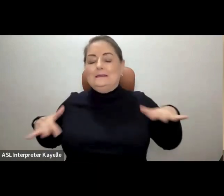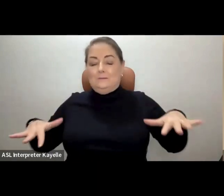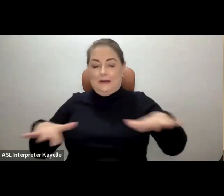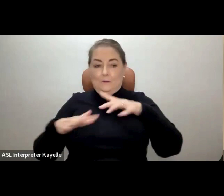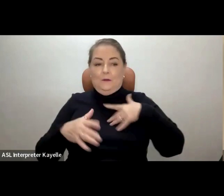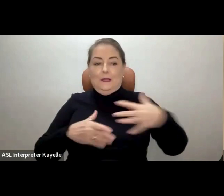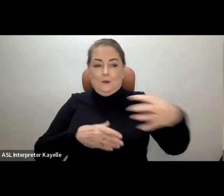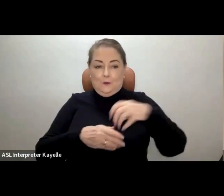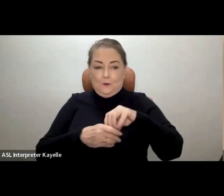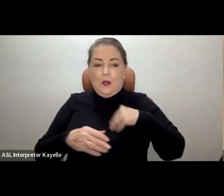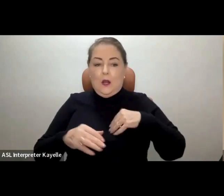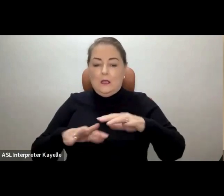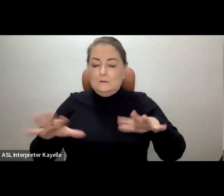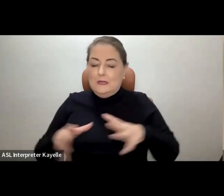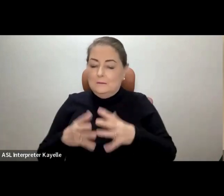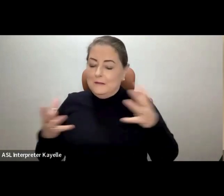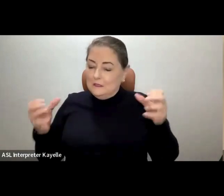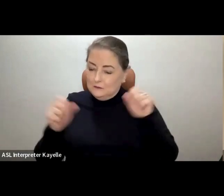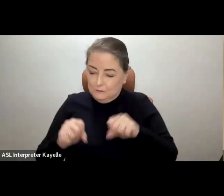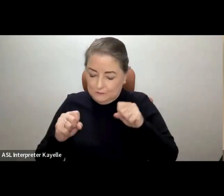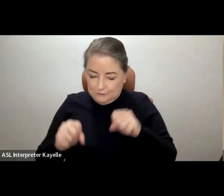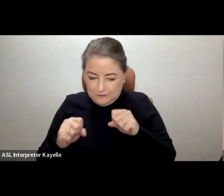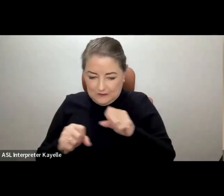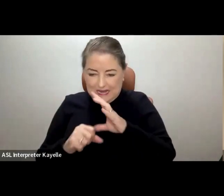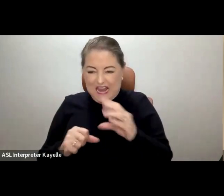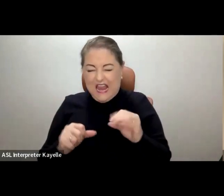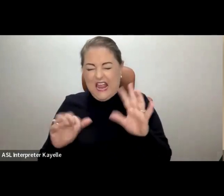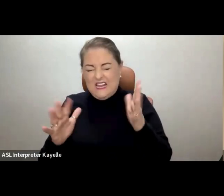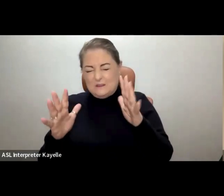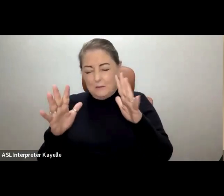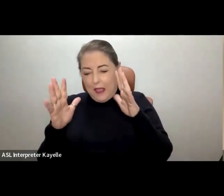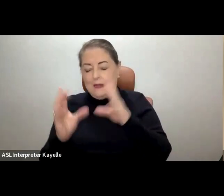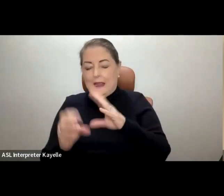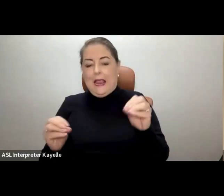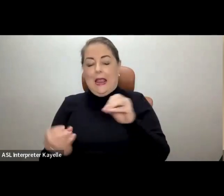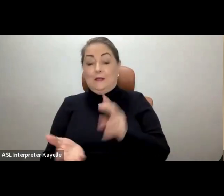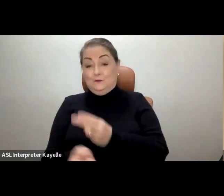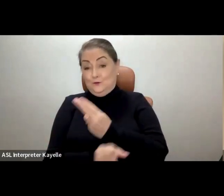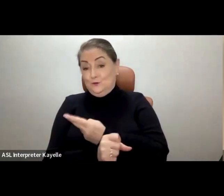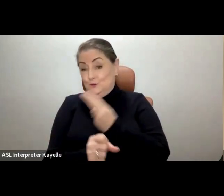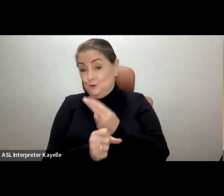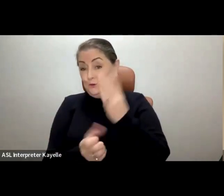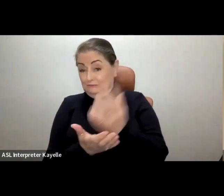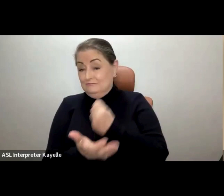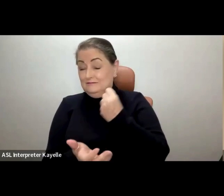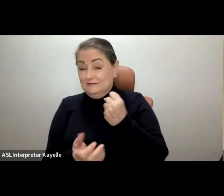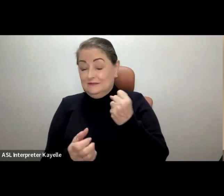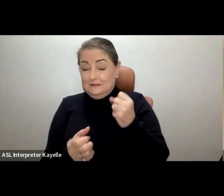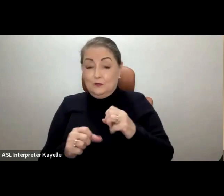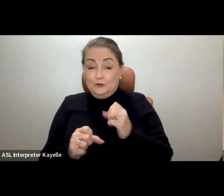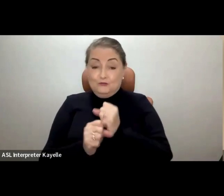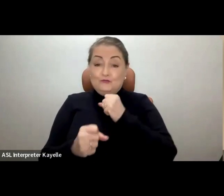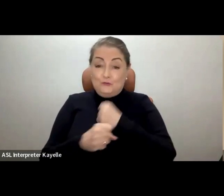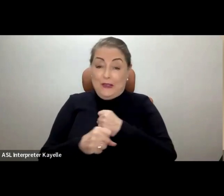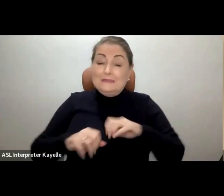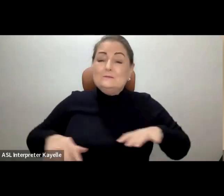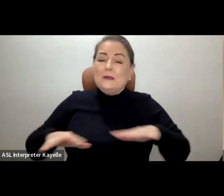spaces as much as possible and is applauded and used. creating spaces. I mean, especially in the film world sensor, there are